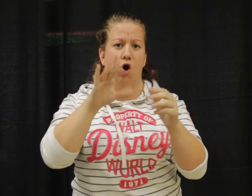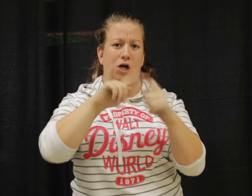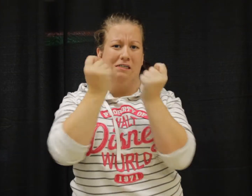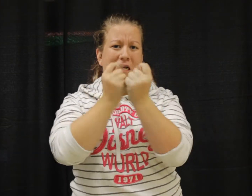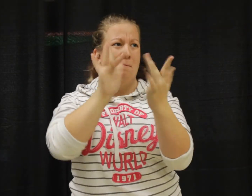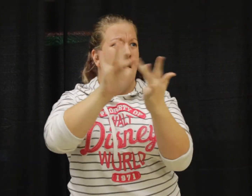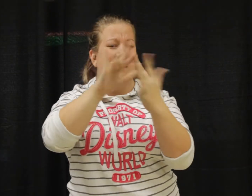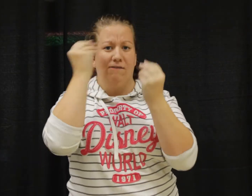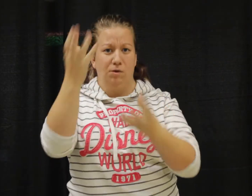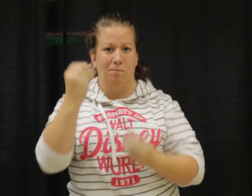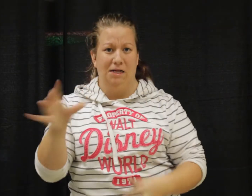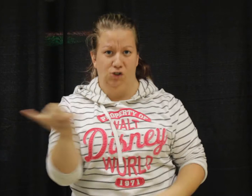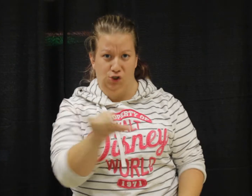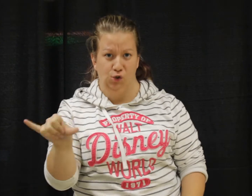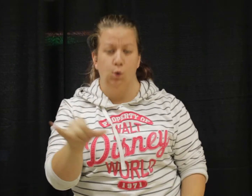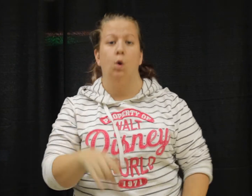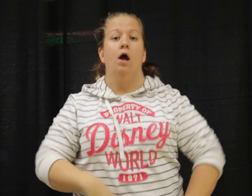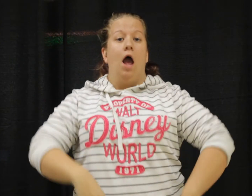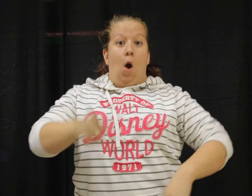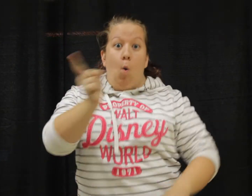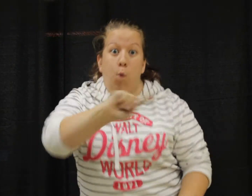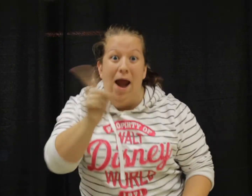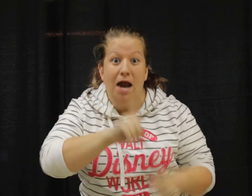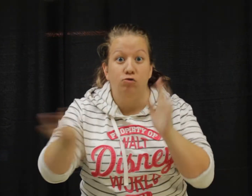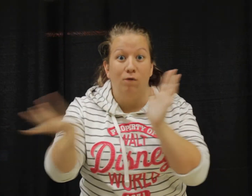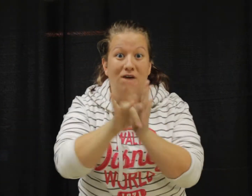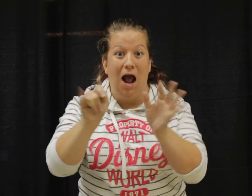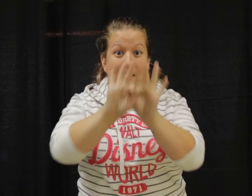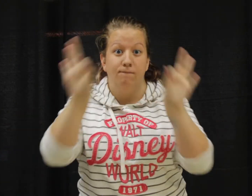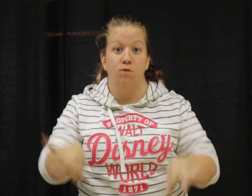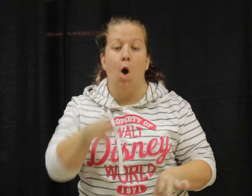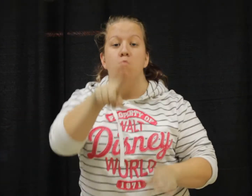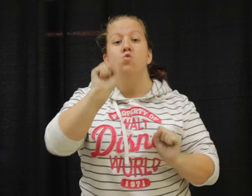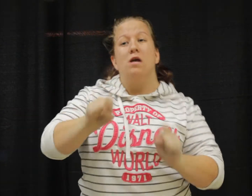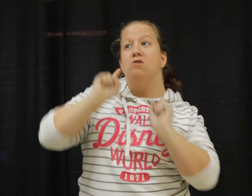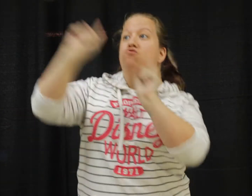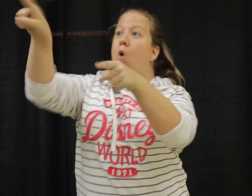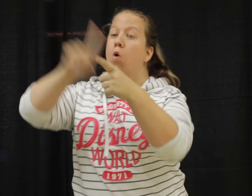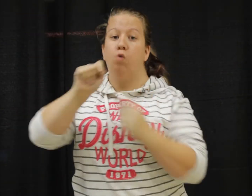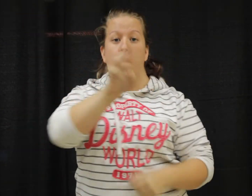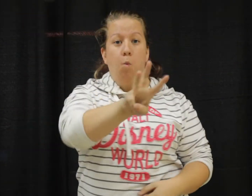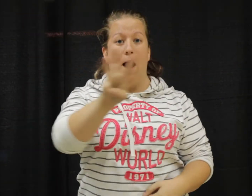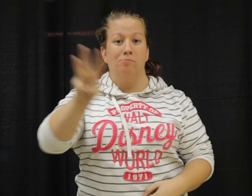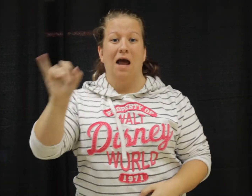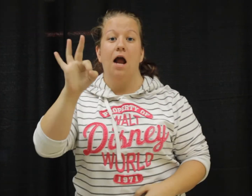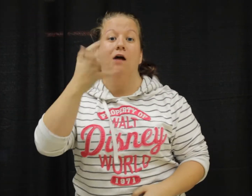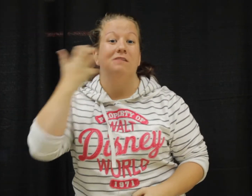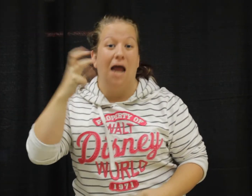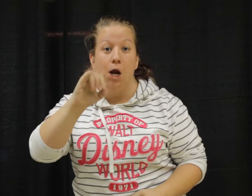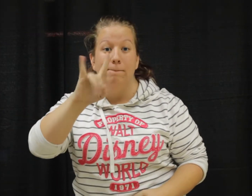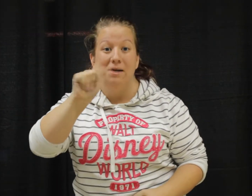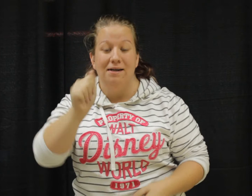you need to submit your contact information, including phone number and full name. You can find the form that you need to fill out on Tiger Media Website